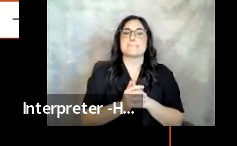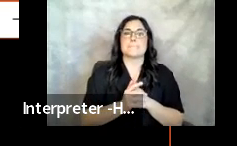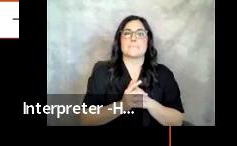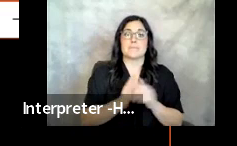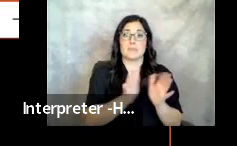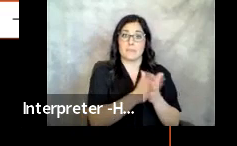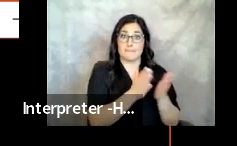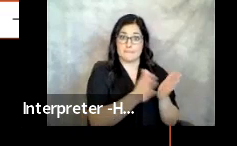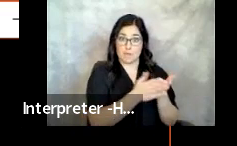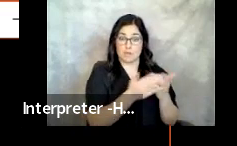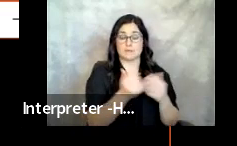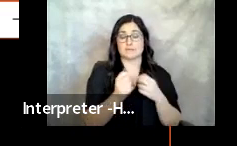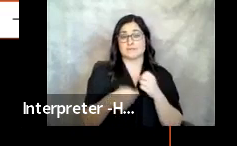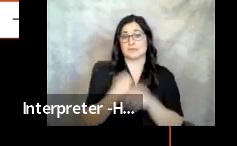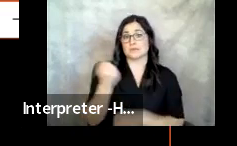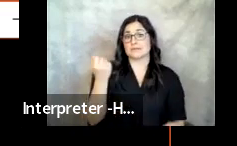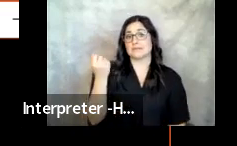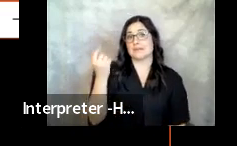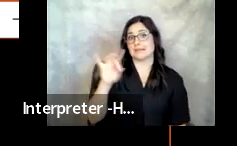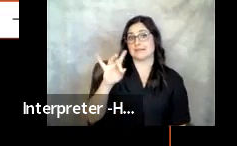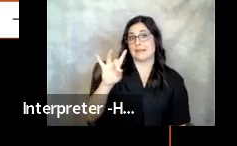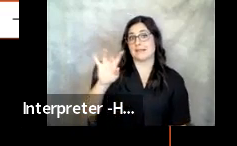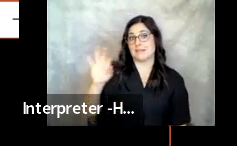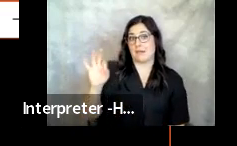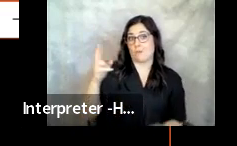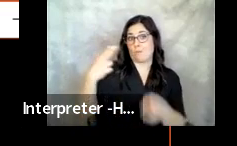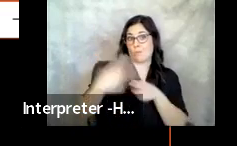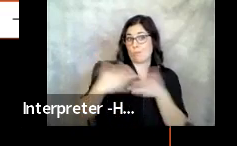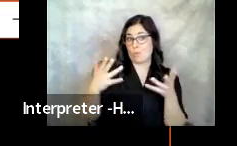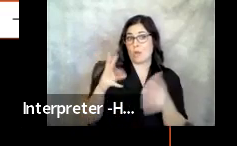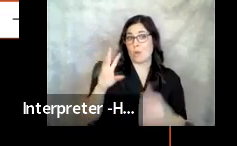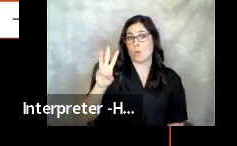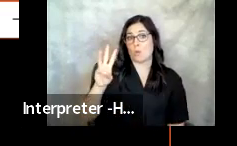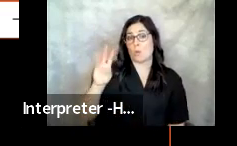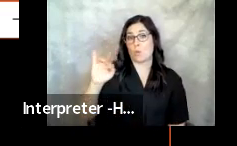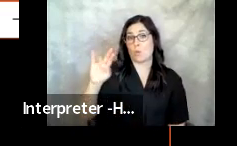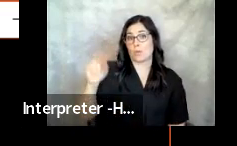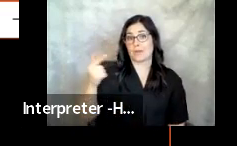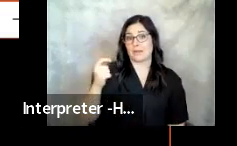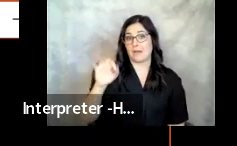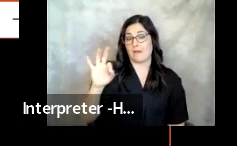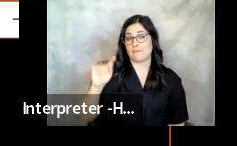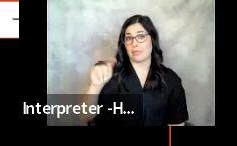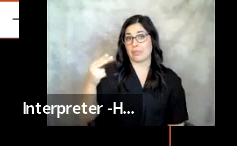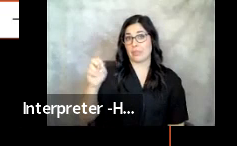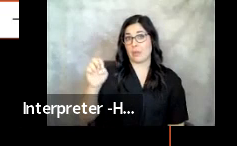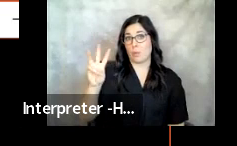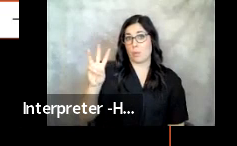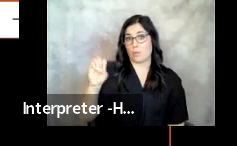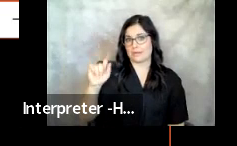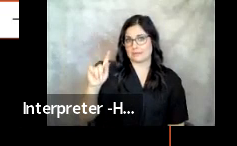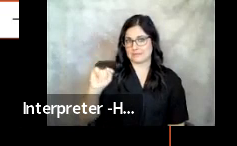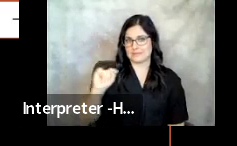1889 The winning of the West and you I know the. Prince is very, very small. It starts out with no other conquering.